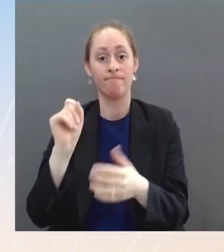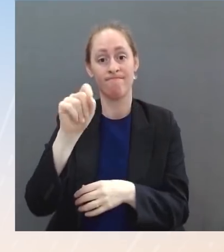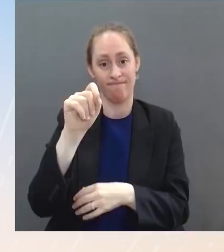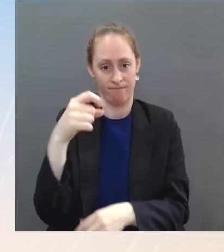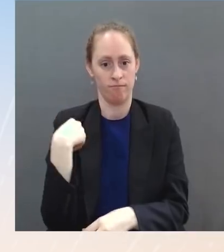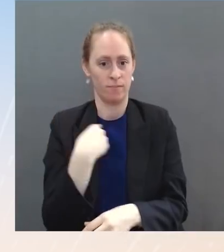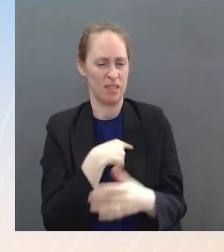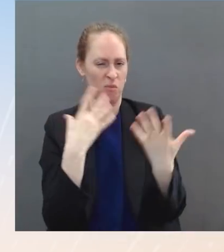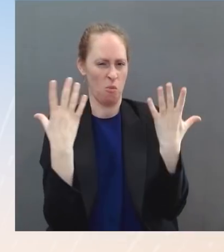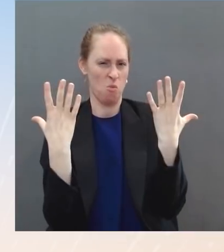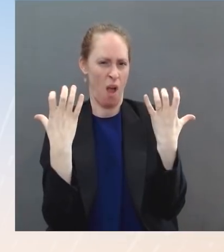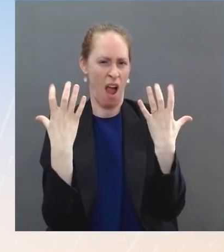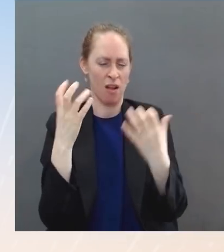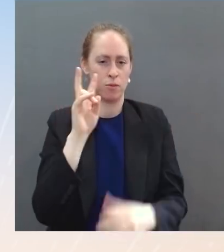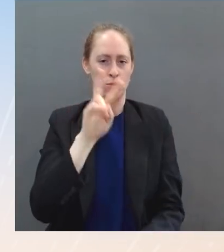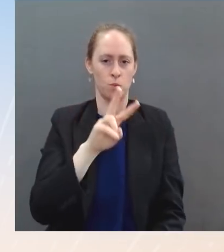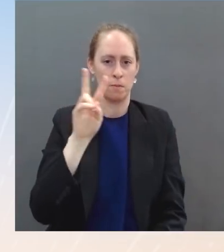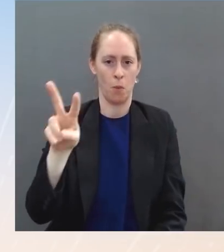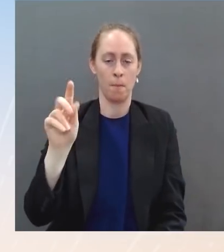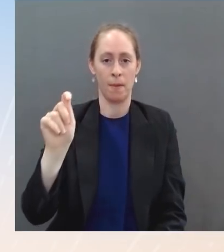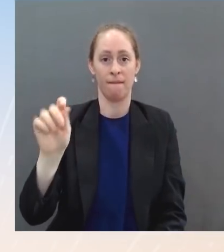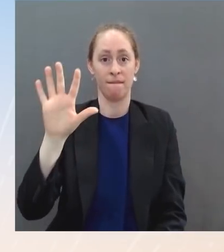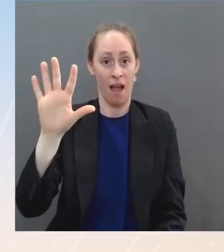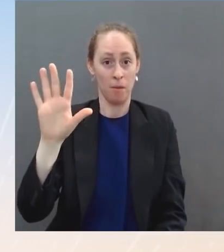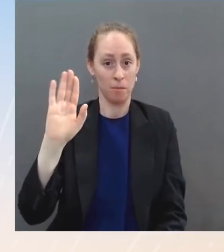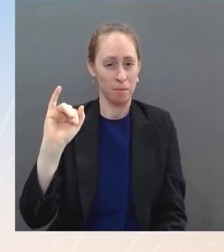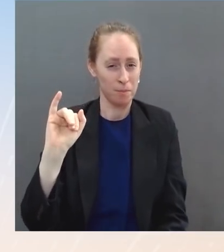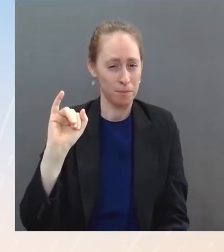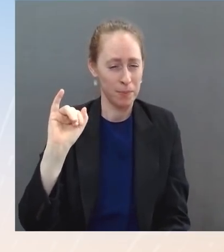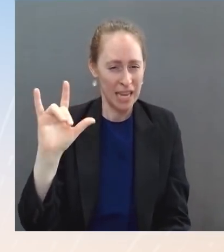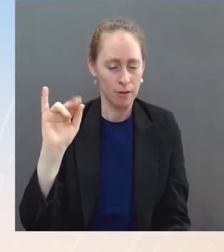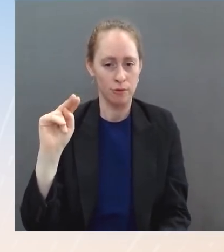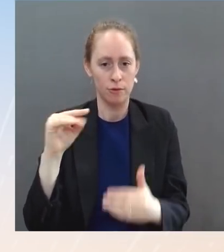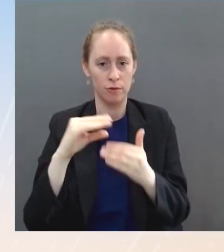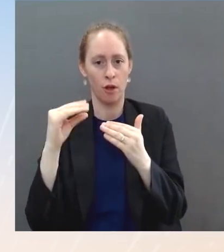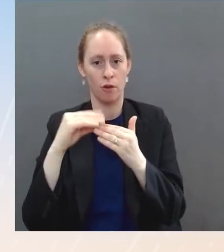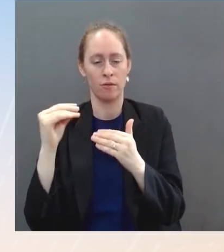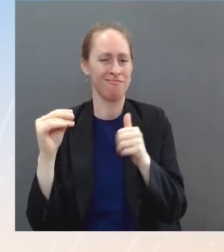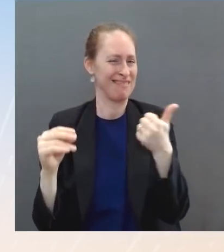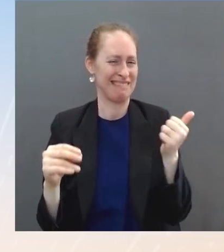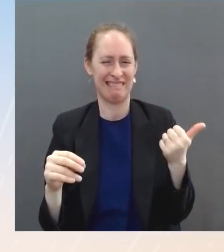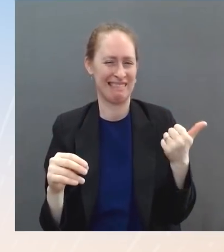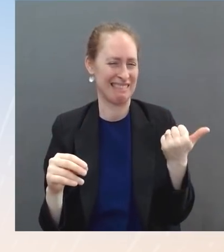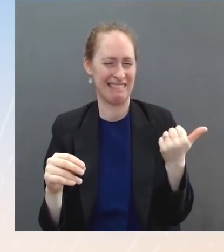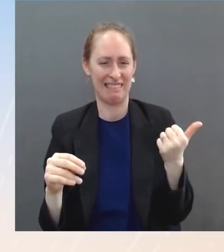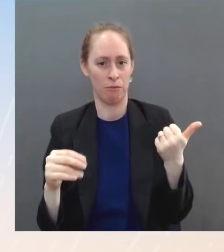in order to achieve a number of objectives -- including securing enough booster shots for the general population;